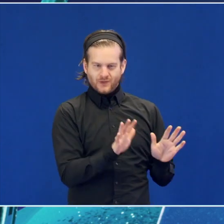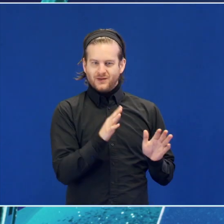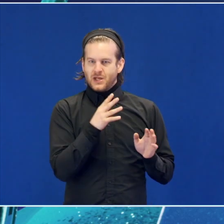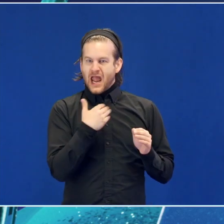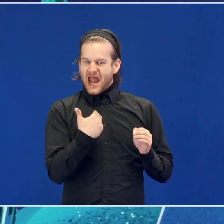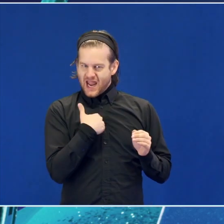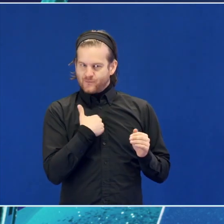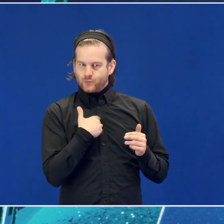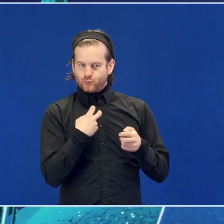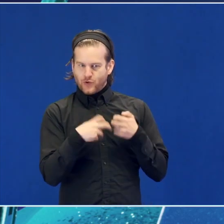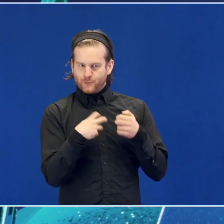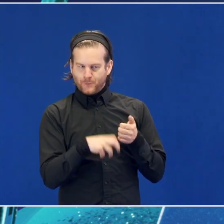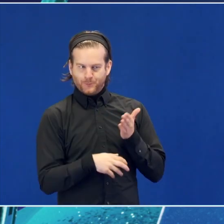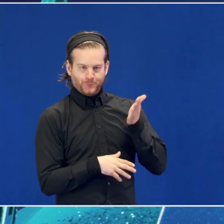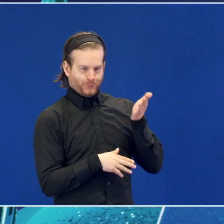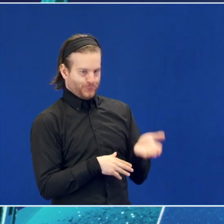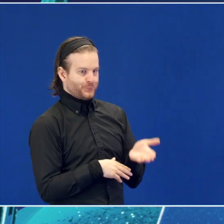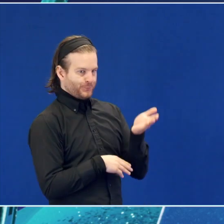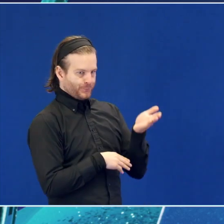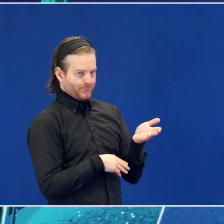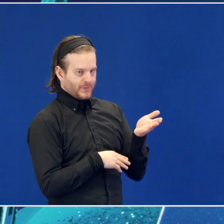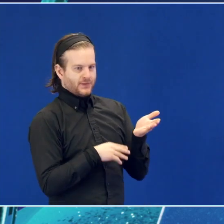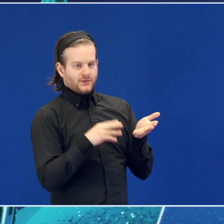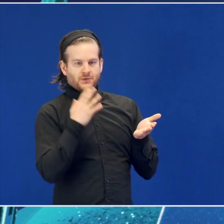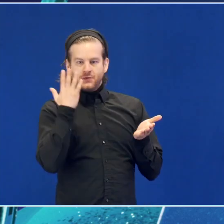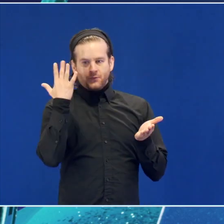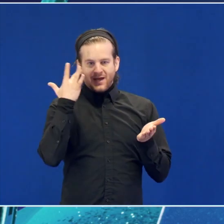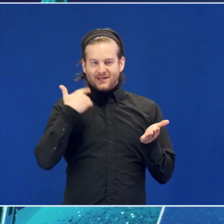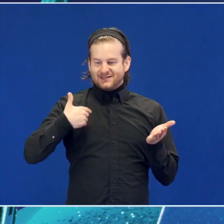the developer still has to do something, they have to go out